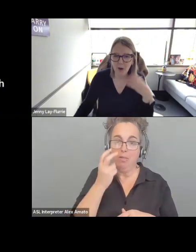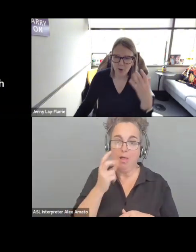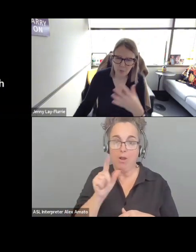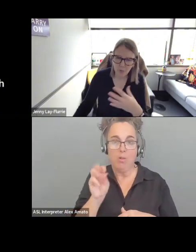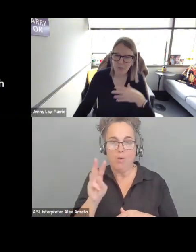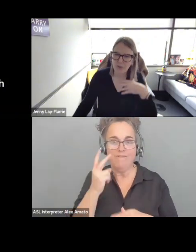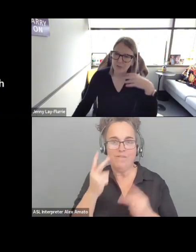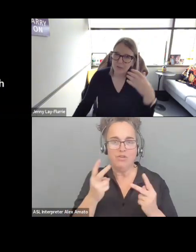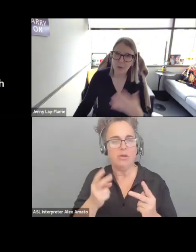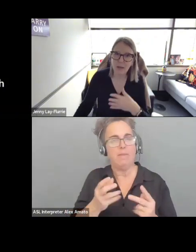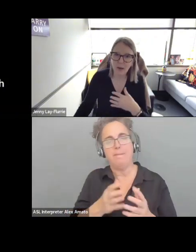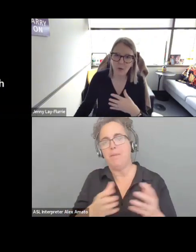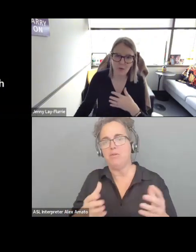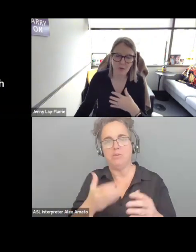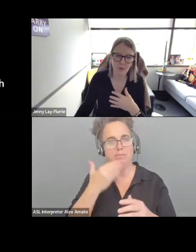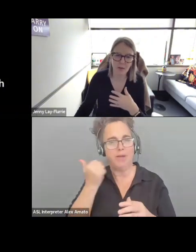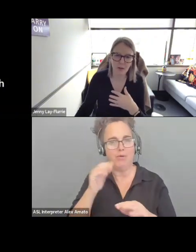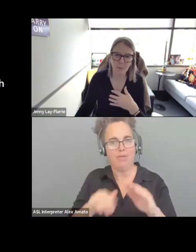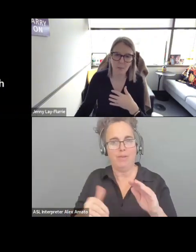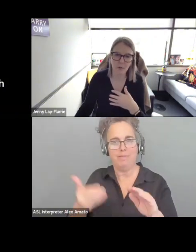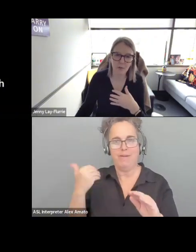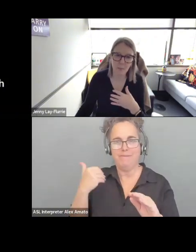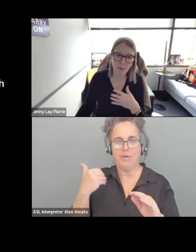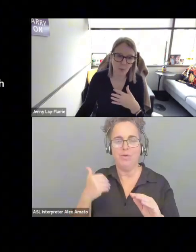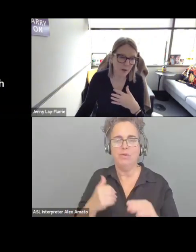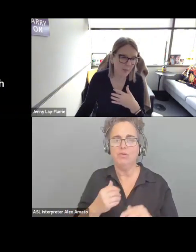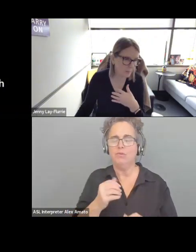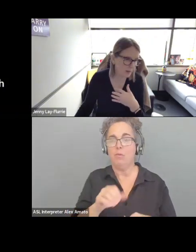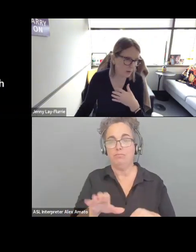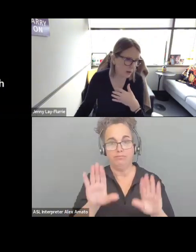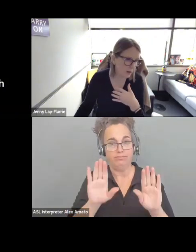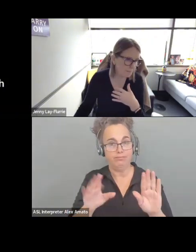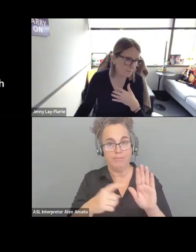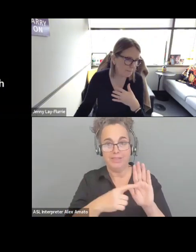A powerful sort of full ecosystem example of some of the work that's been going on.